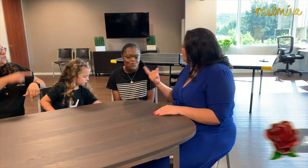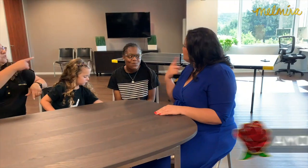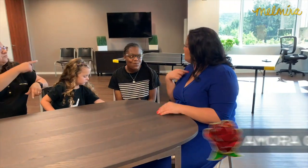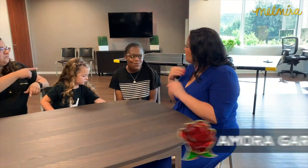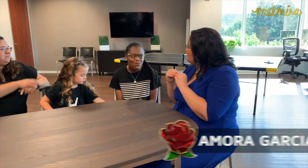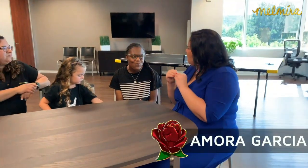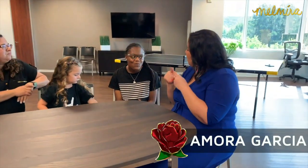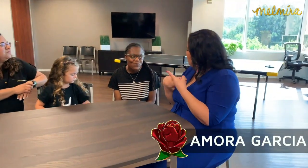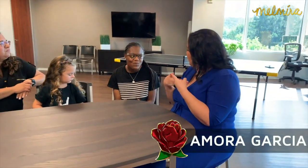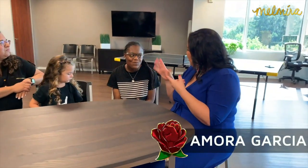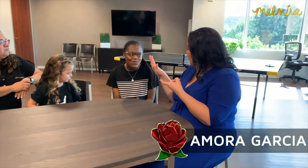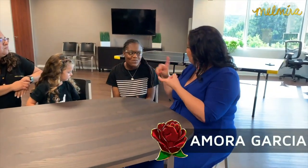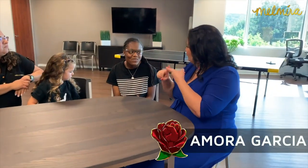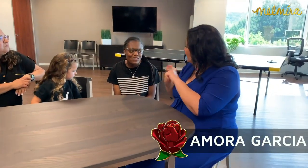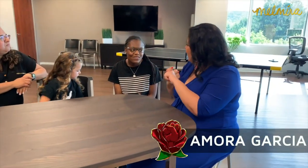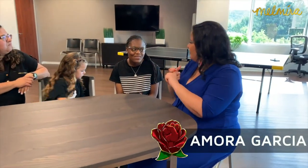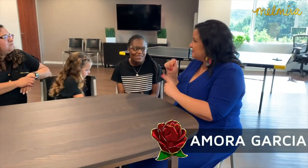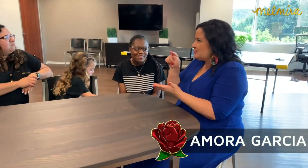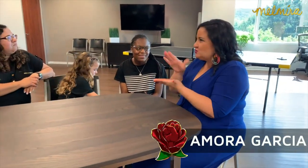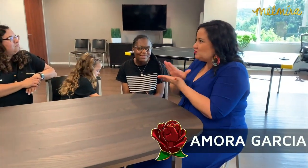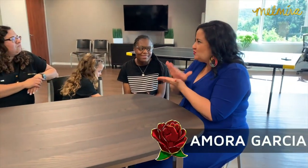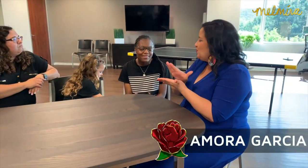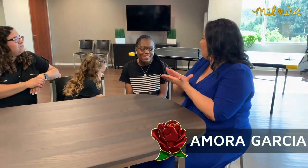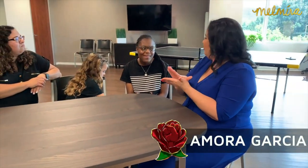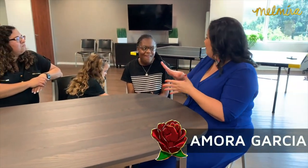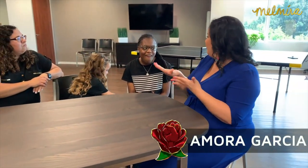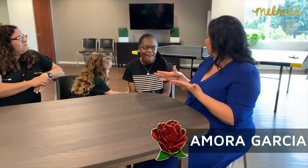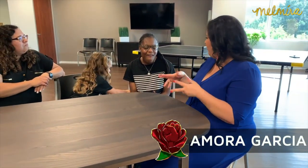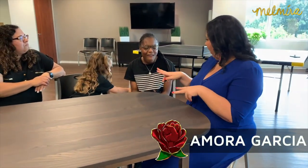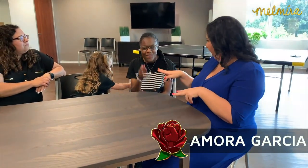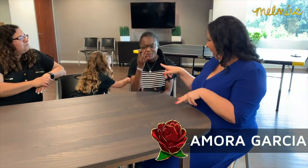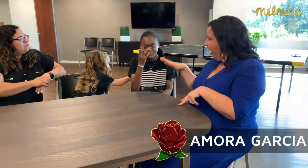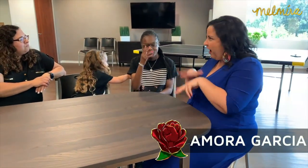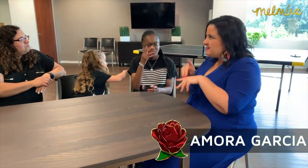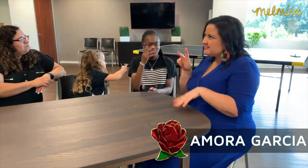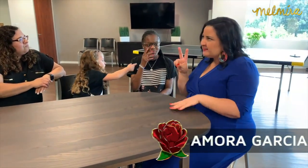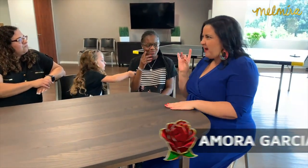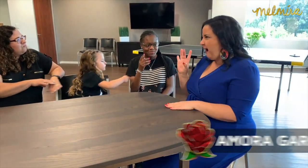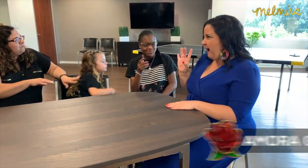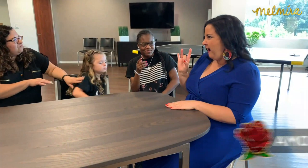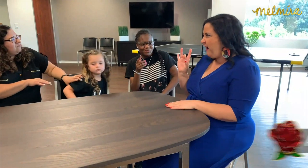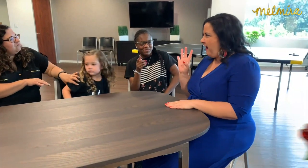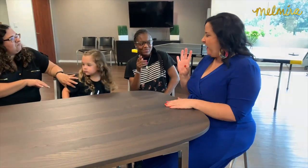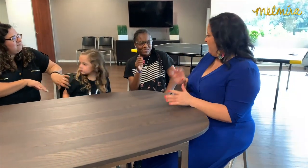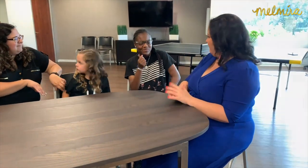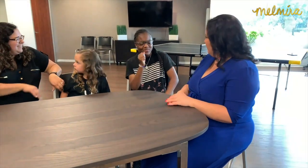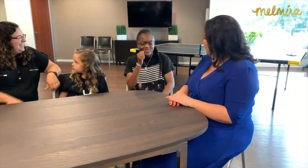Tell me more about your friends at your school, what did they say about you being on TV?